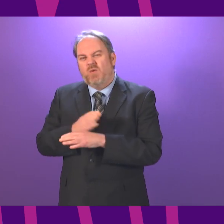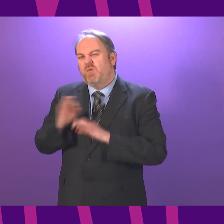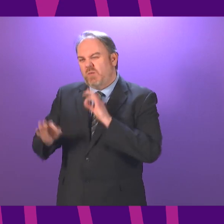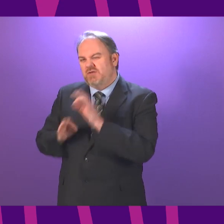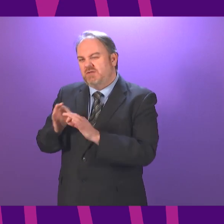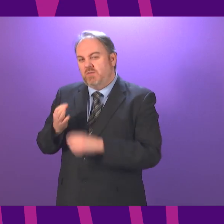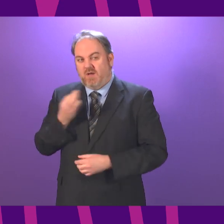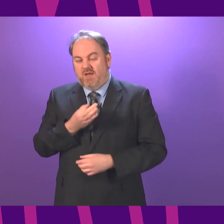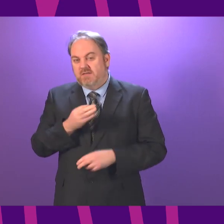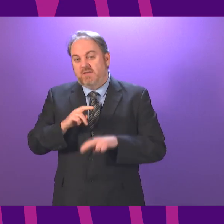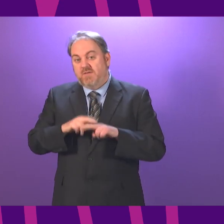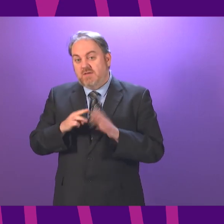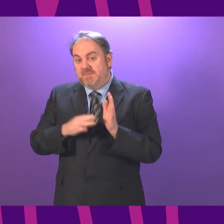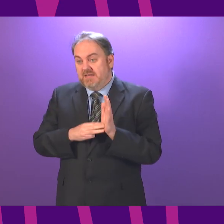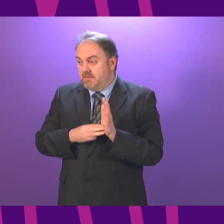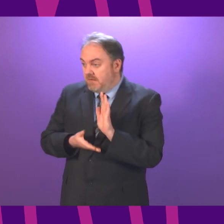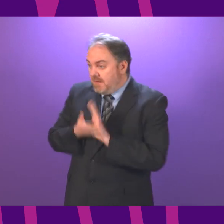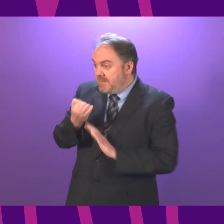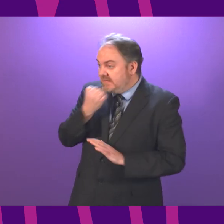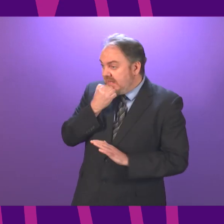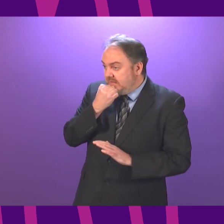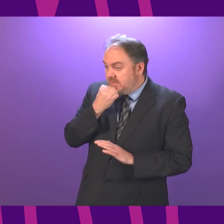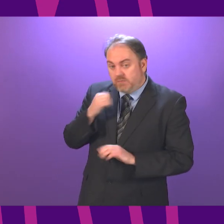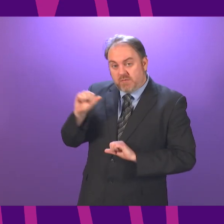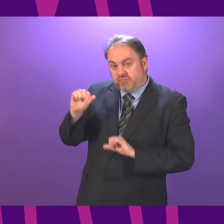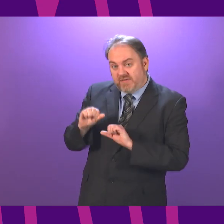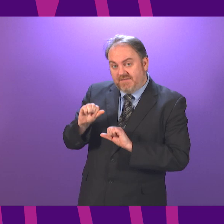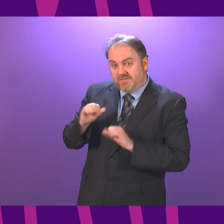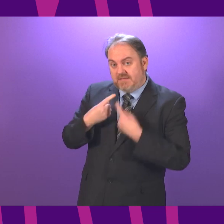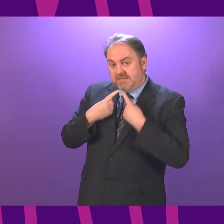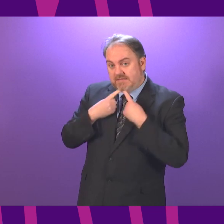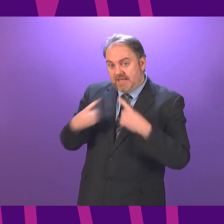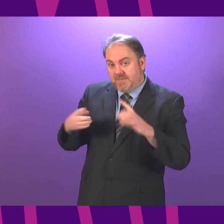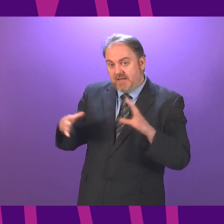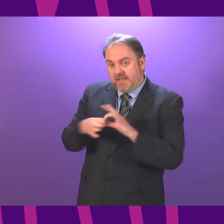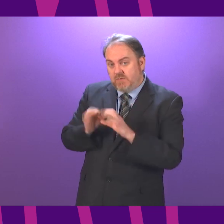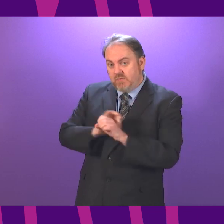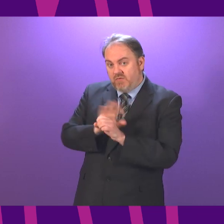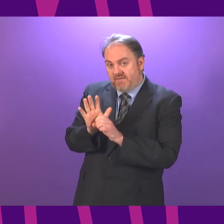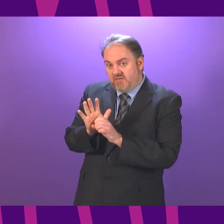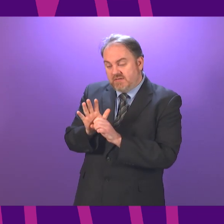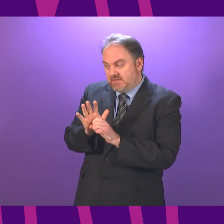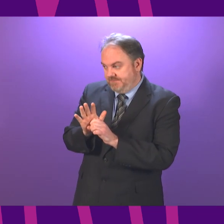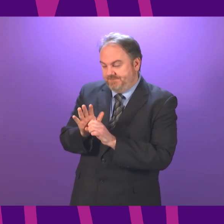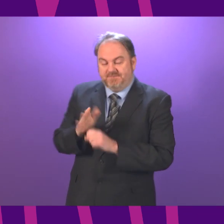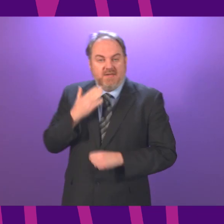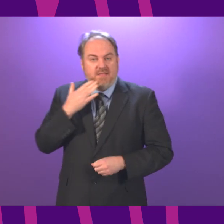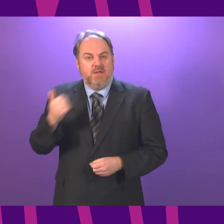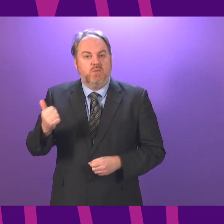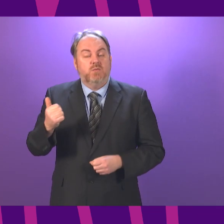the First Minister will update us with a short statement on Covid. The First Minister (Nicola Sturgeon): I will give a short update on today’s figures.